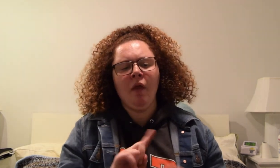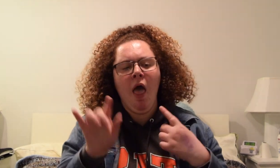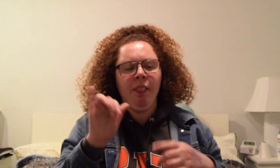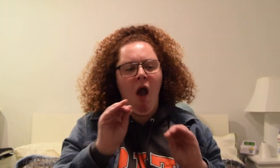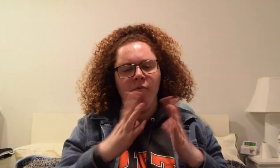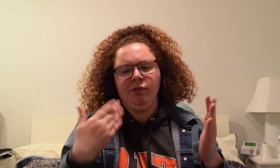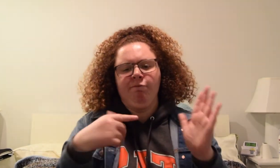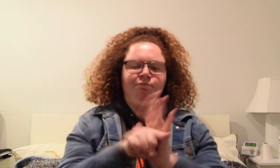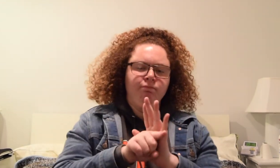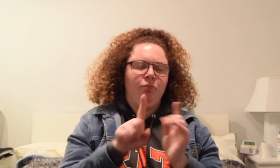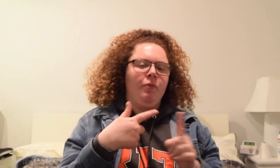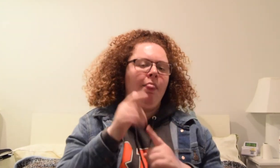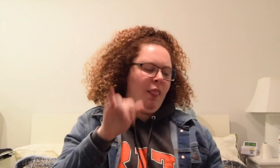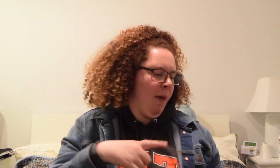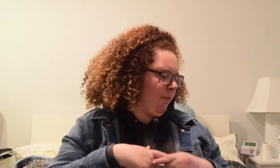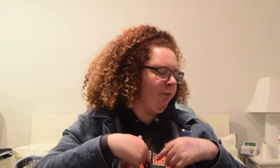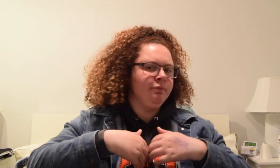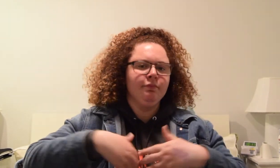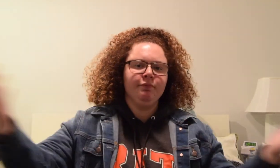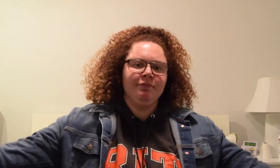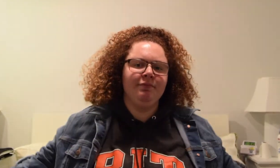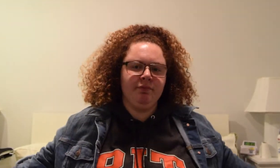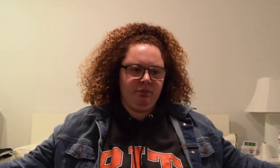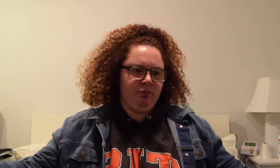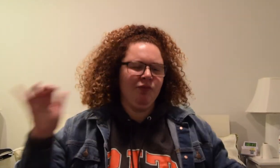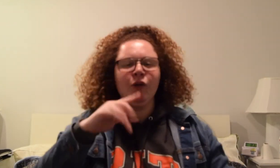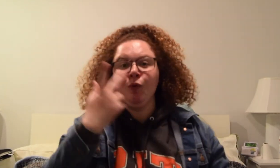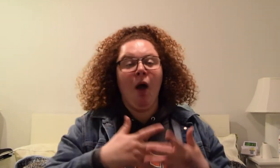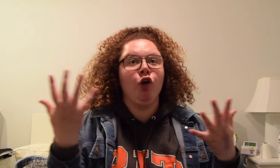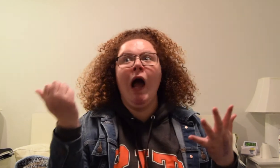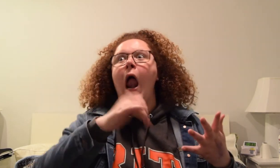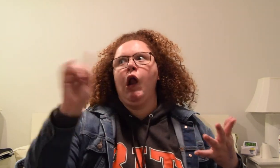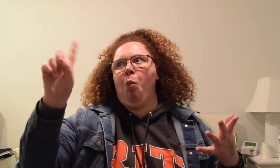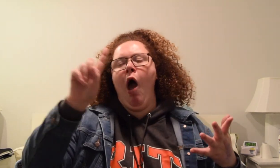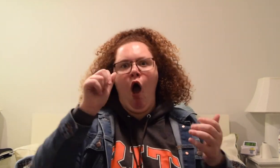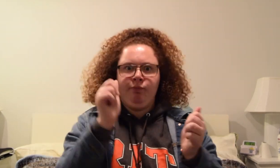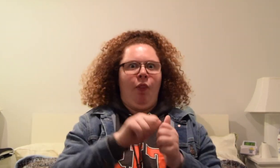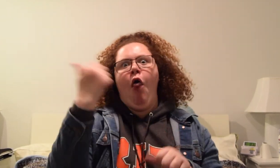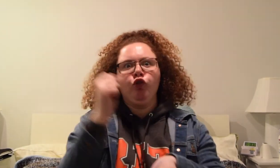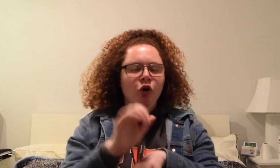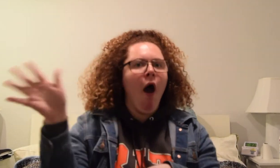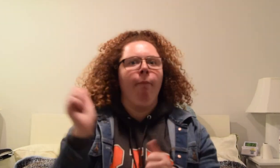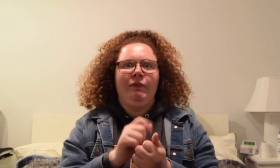But obviously yeah, that's a con but that's pretty much everywhere with other jobs